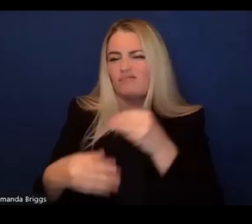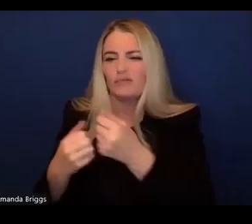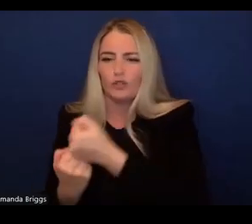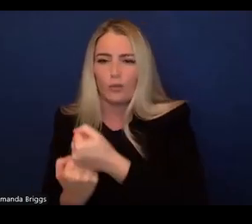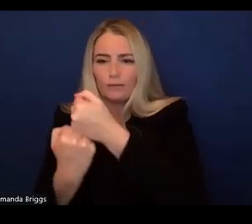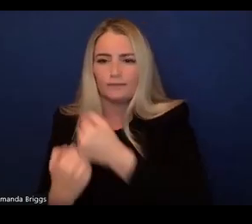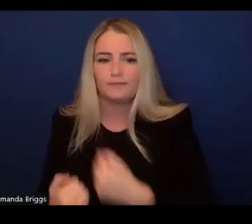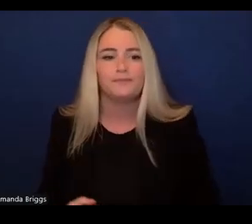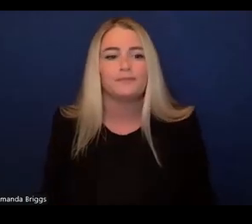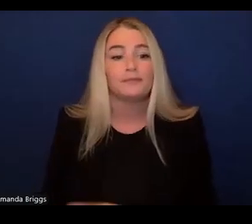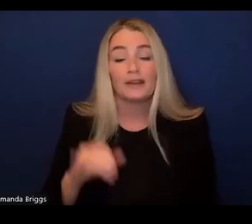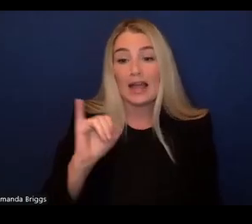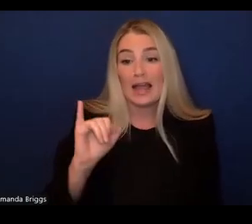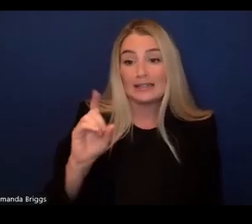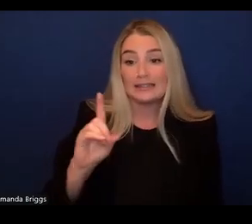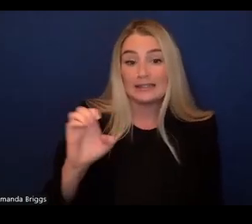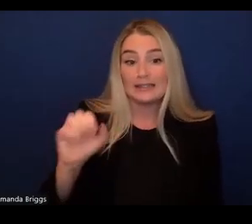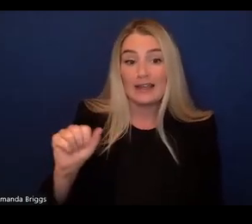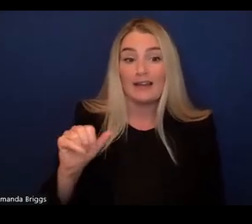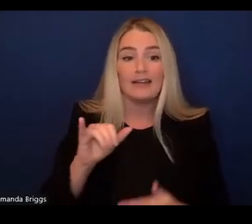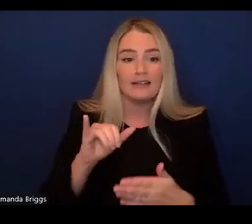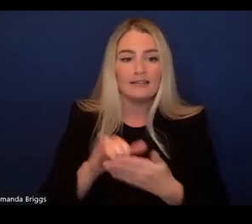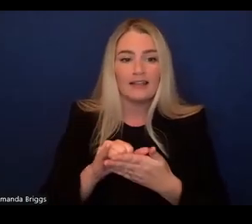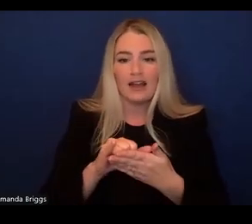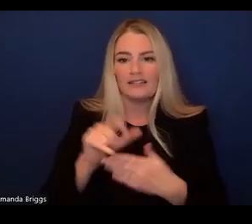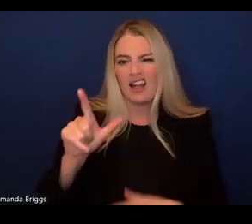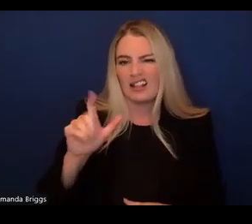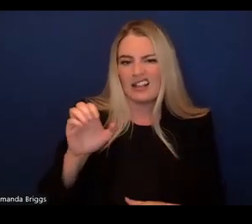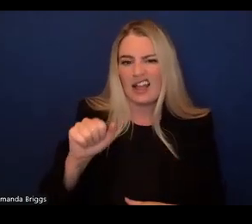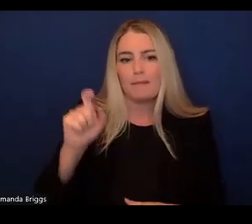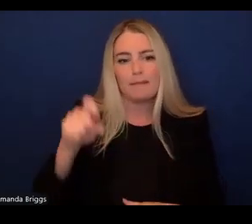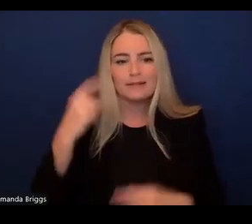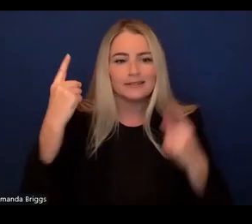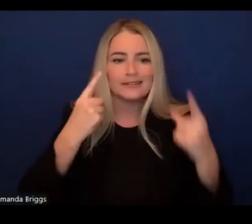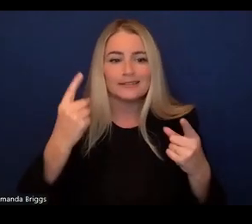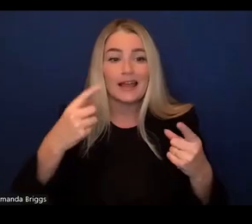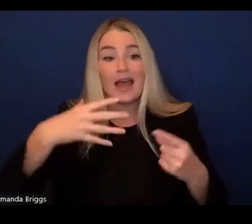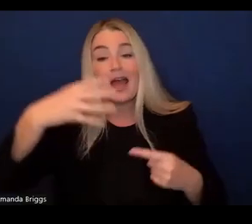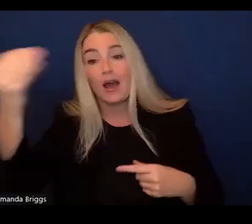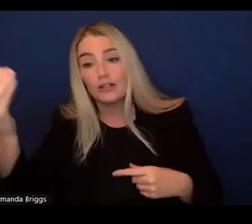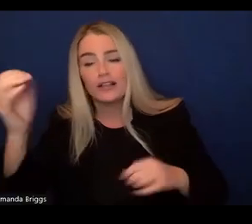under IDEA, the Local Education Agency must consider outside evaluations and informant information.